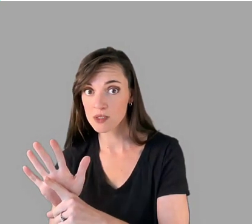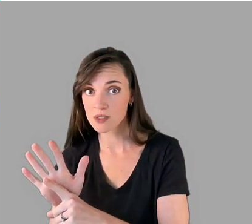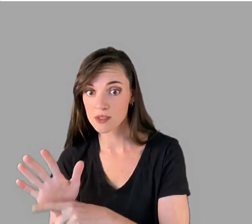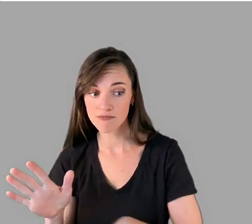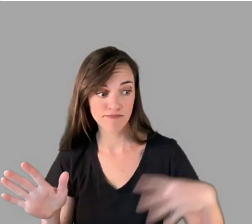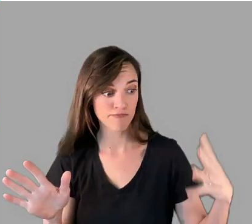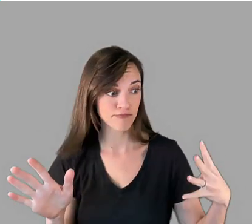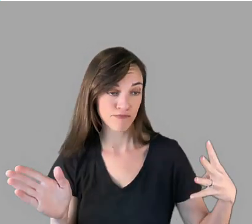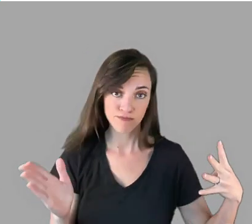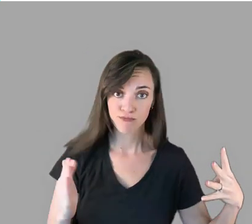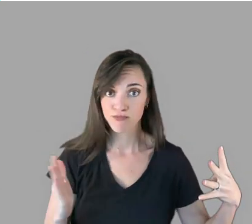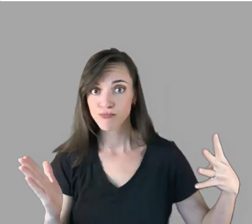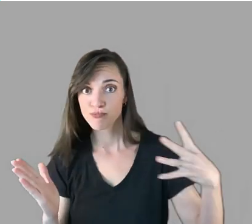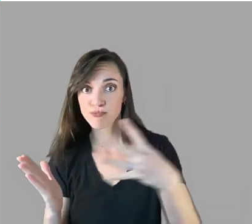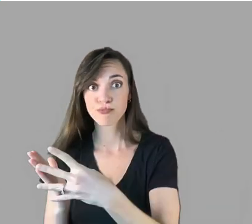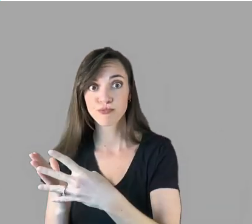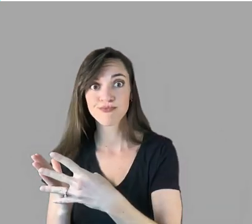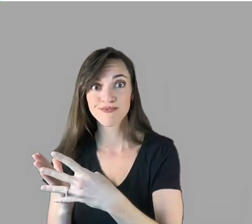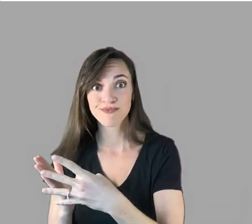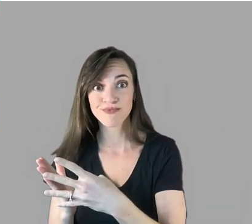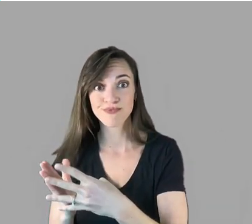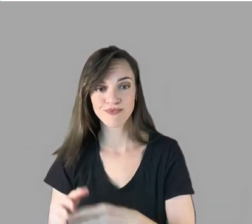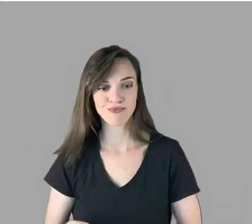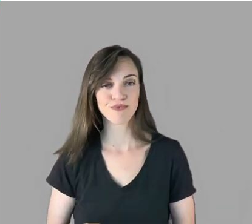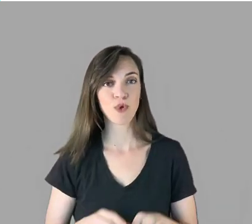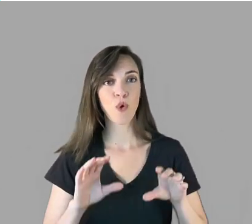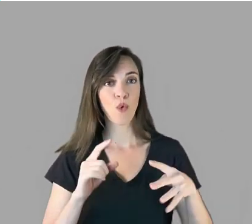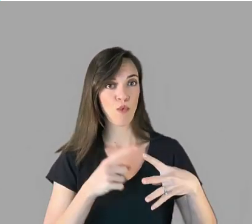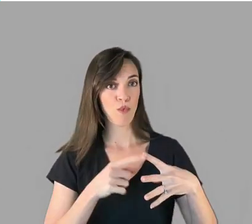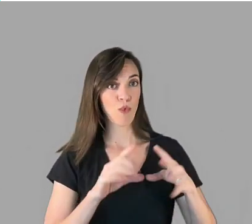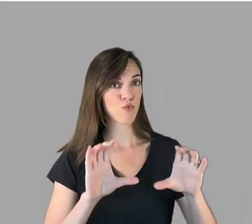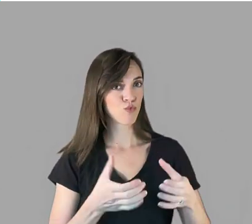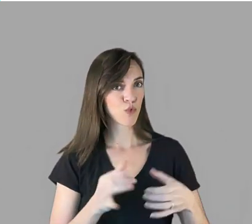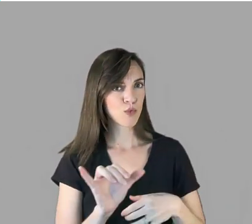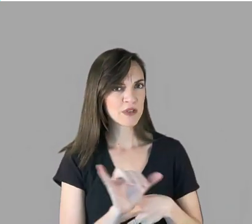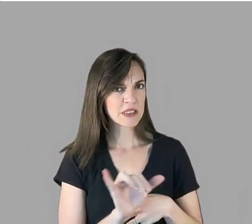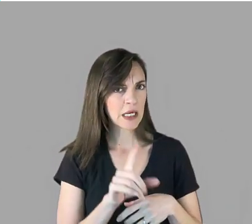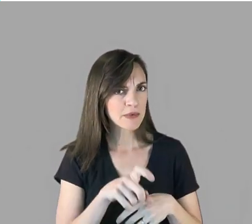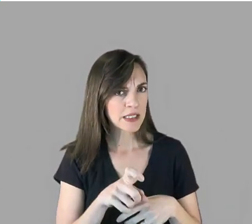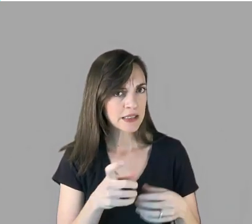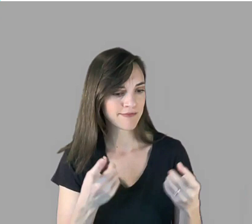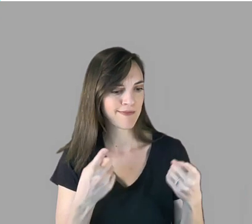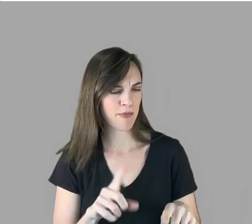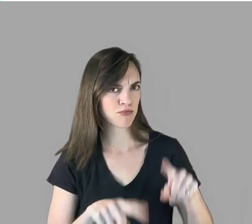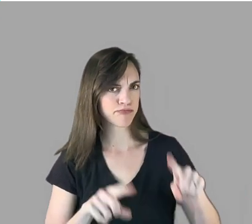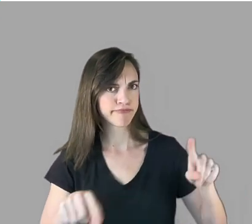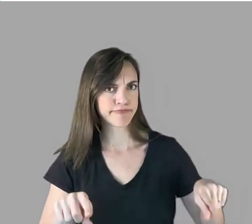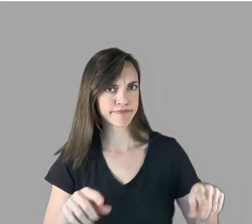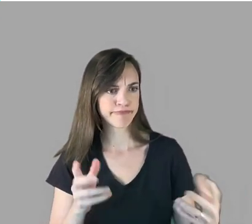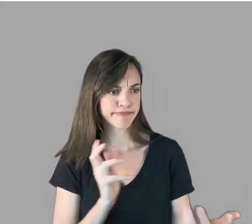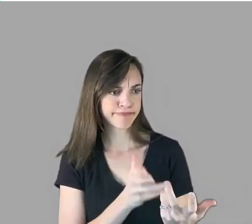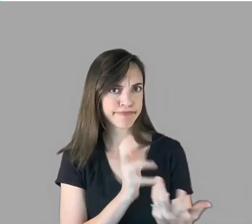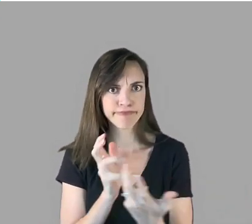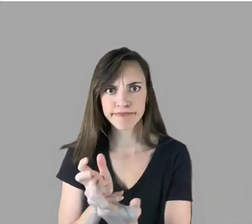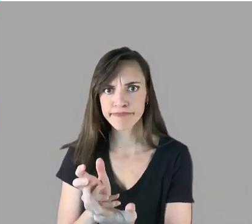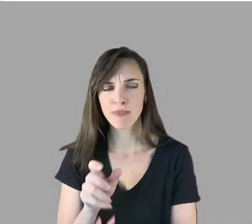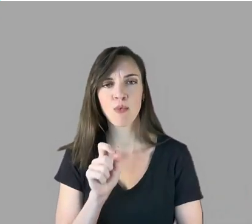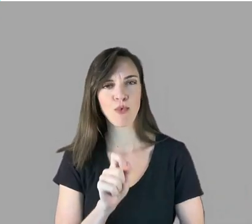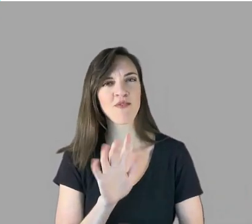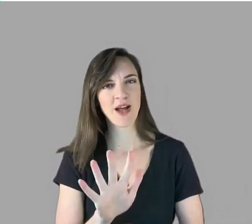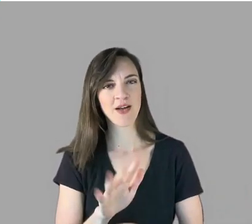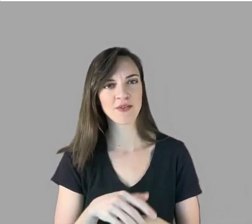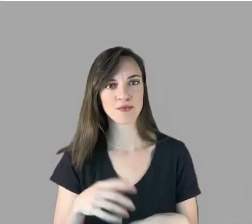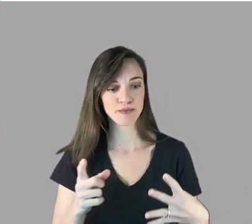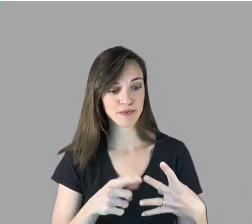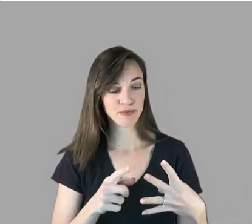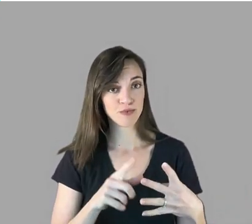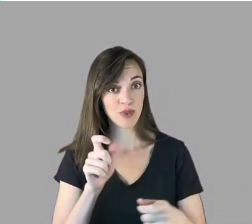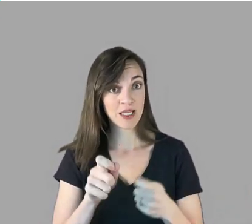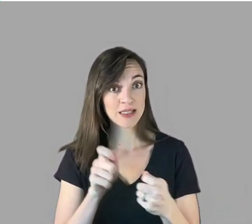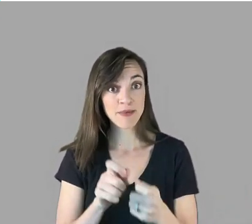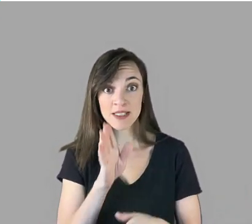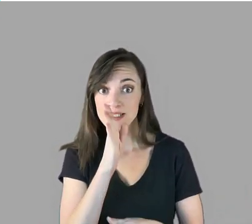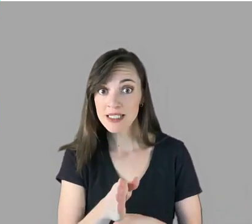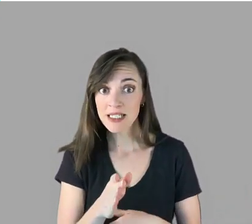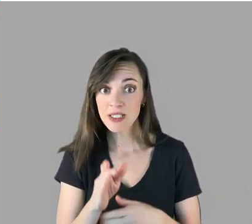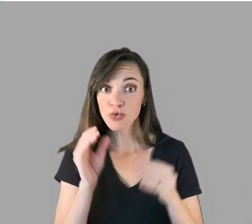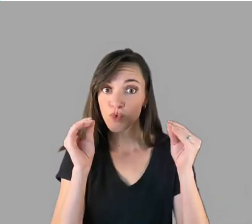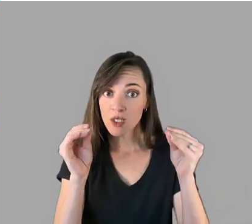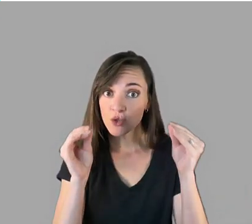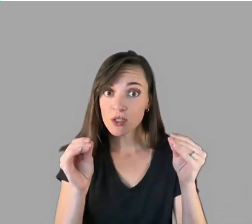by similar needs through differentiation falling at .5, explicit instruction at .63, monitoring